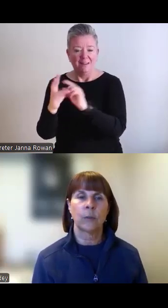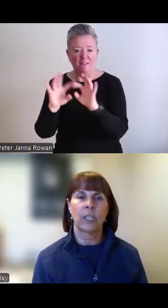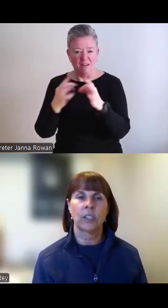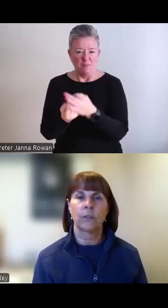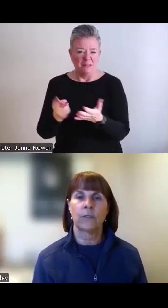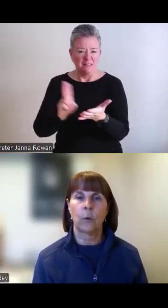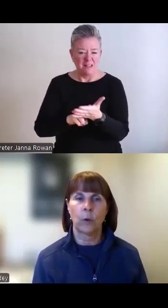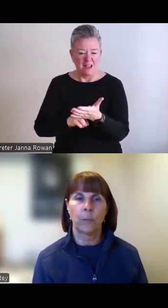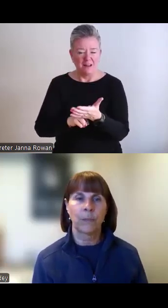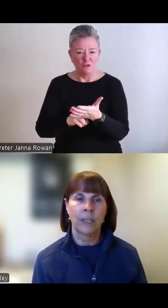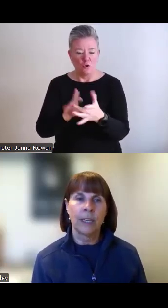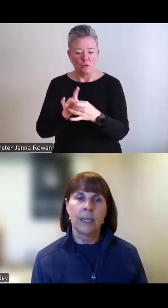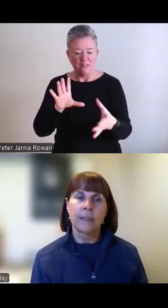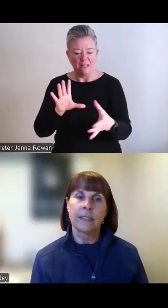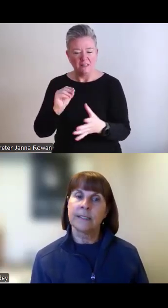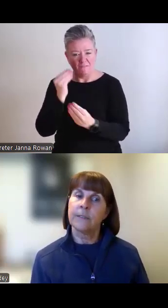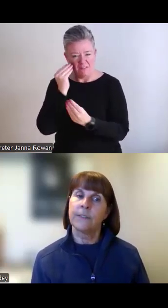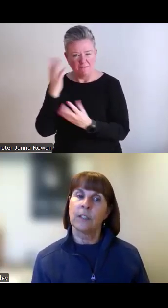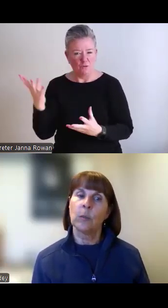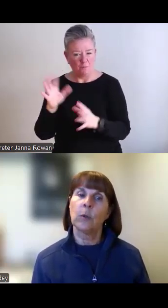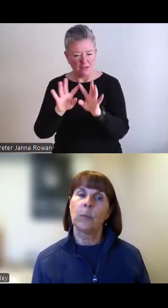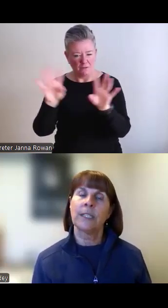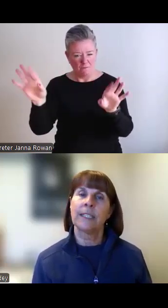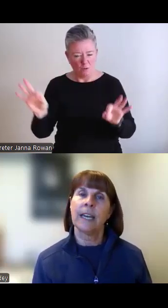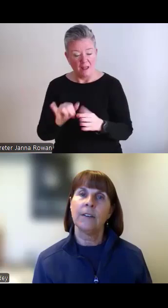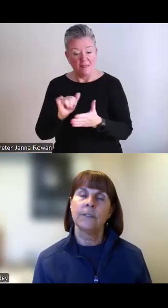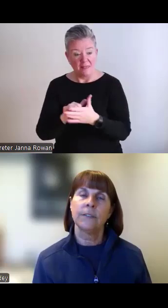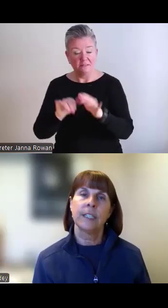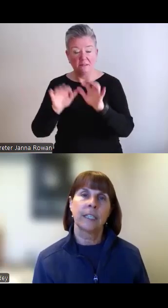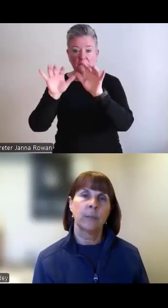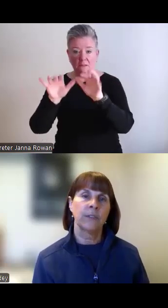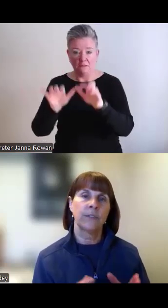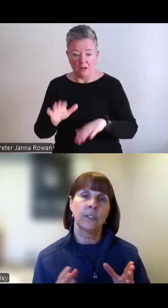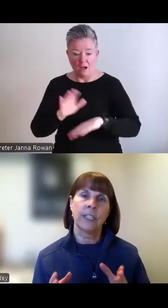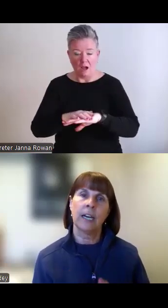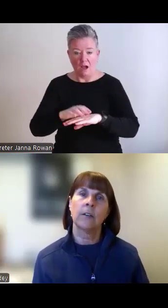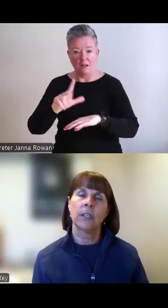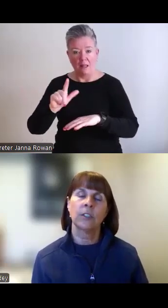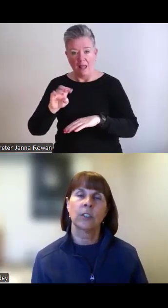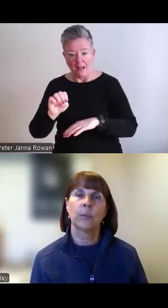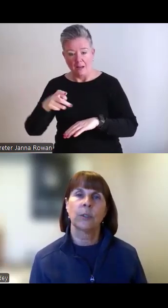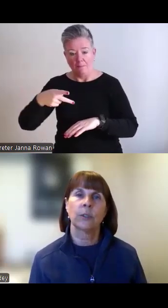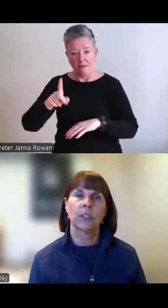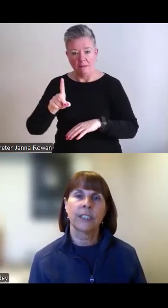of information form. This is a fillable PDF. It can be filled out on your computer